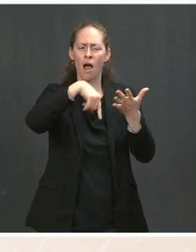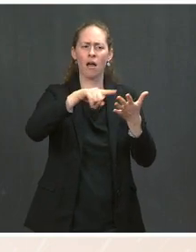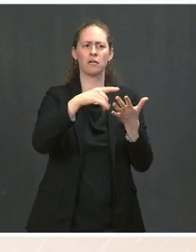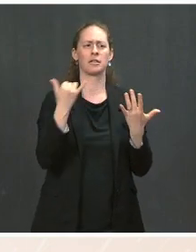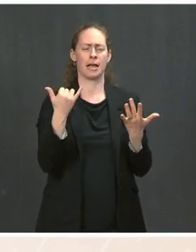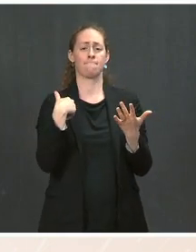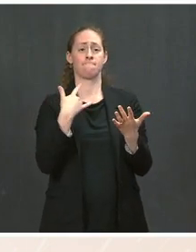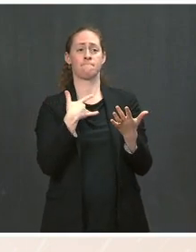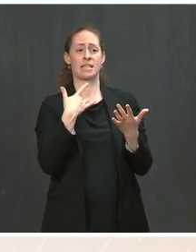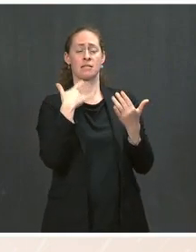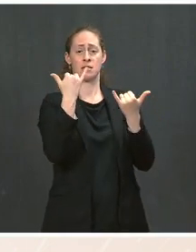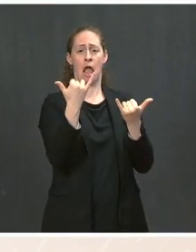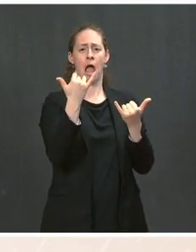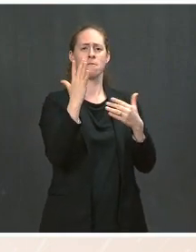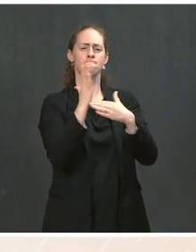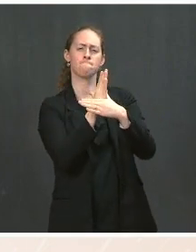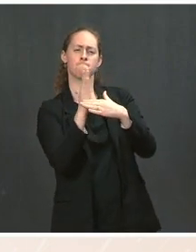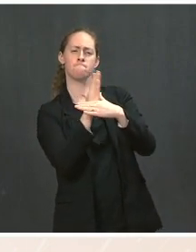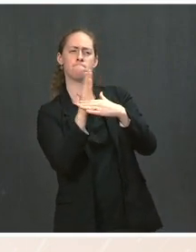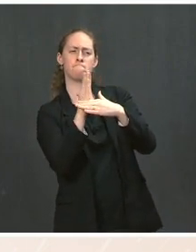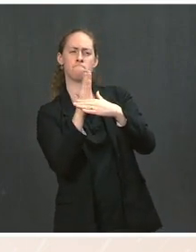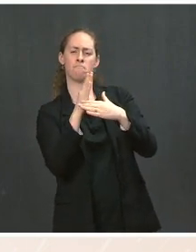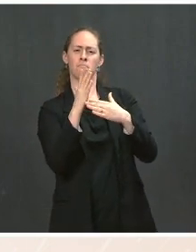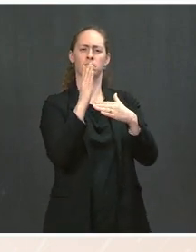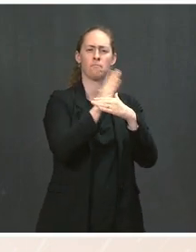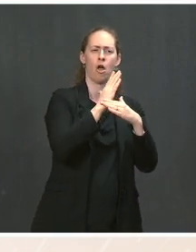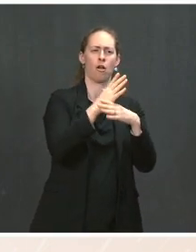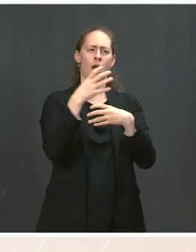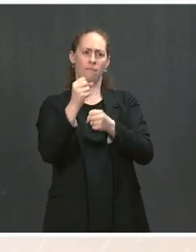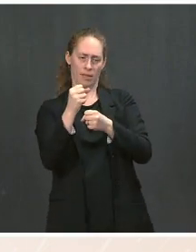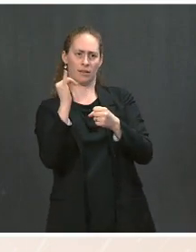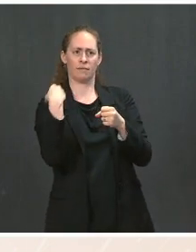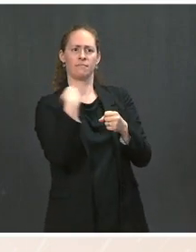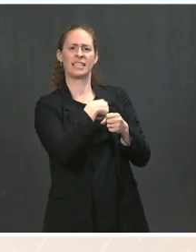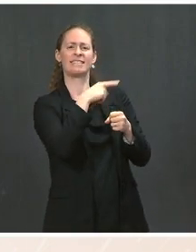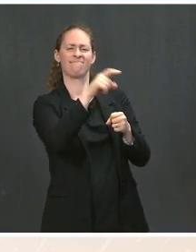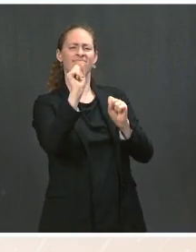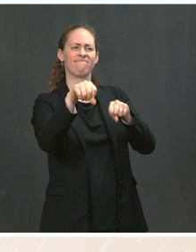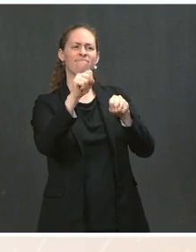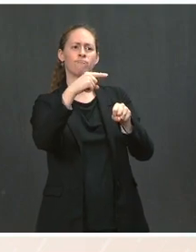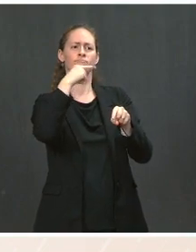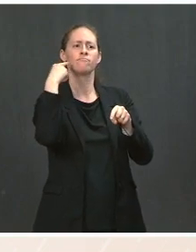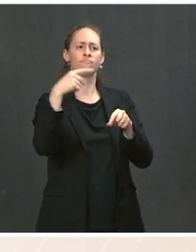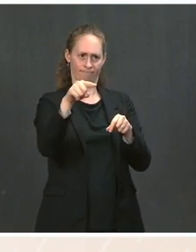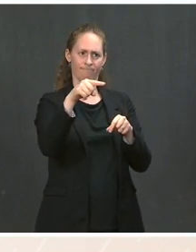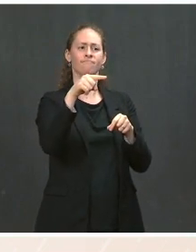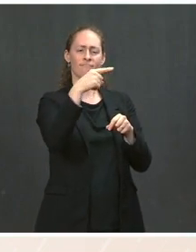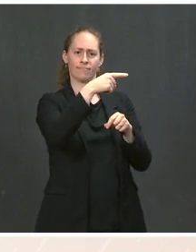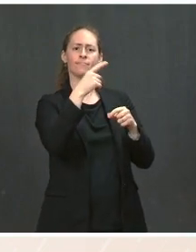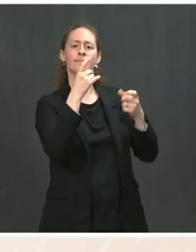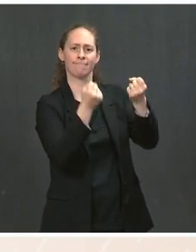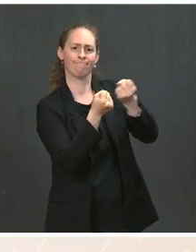that Russian intelligence officers sought to encourage Taliban attacks against U.S. and coalition personnel in Afghanistan.